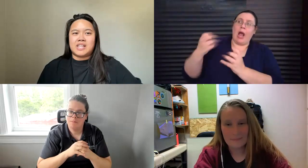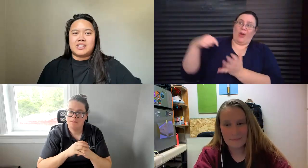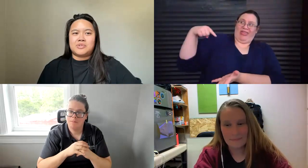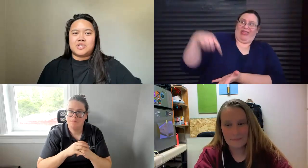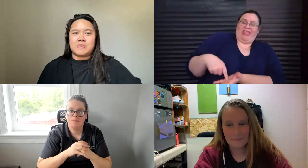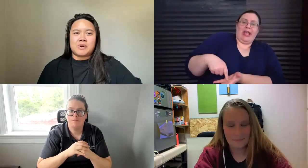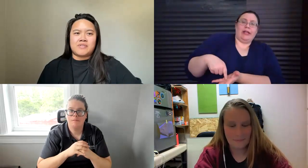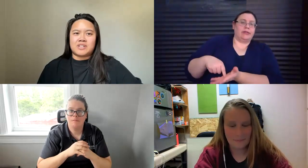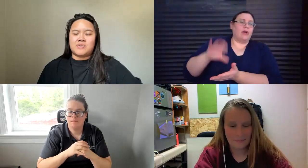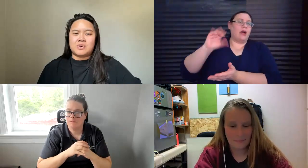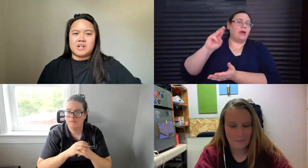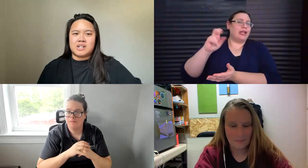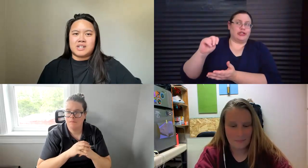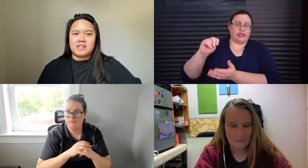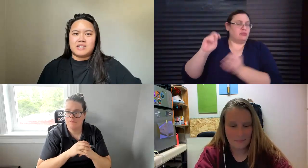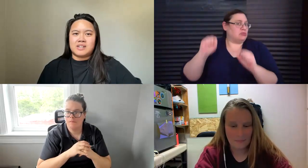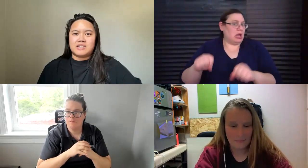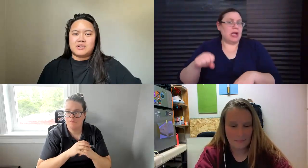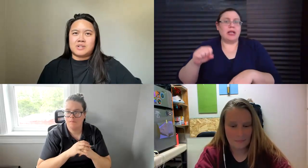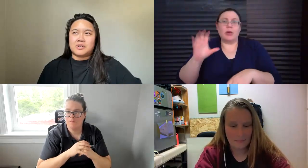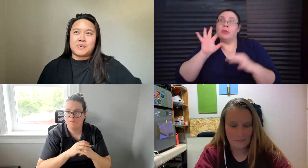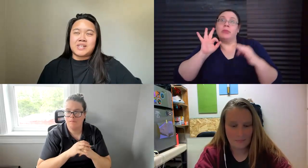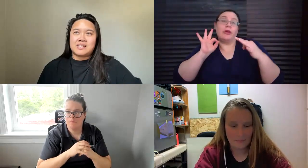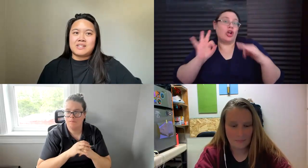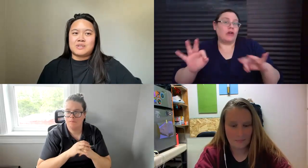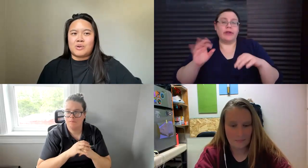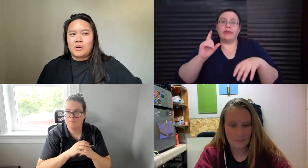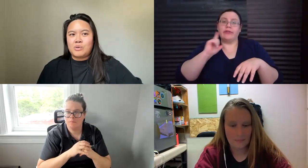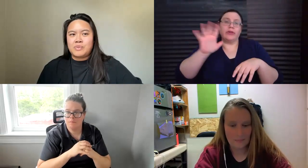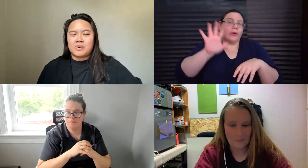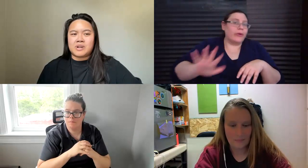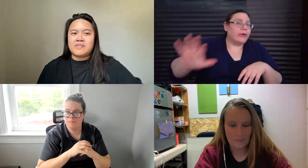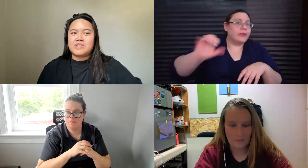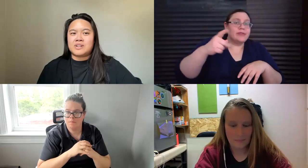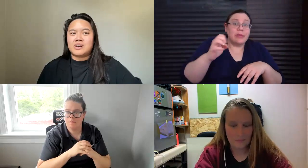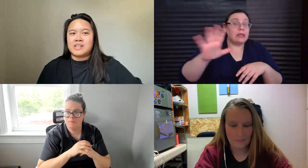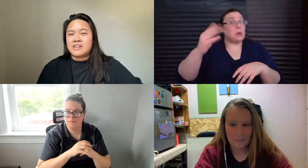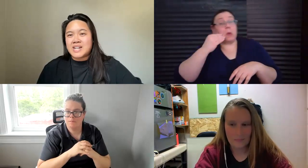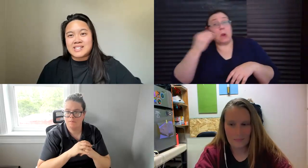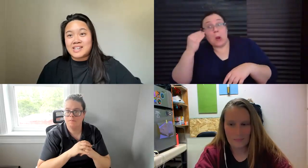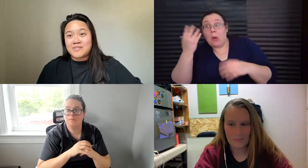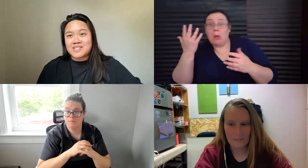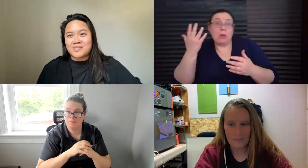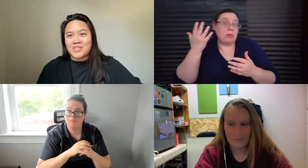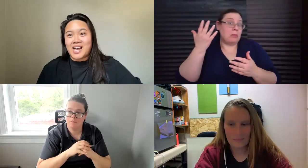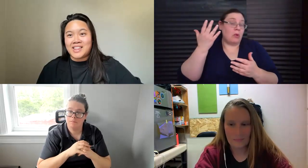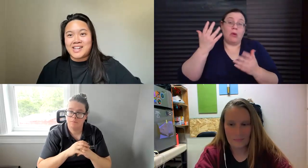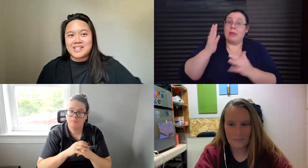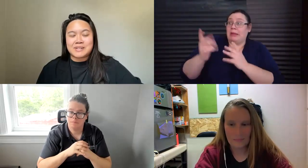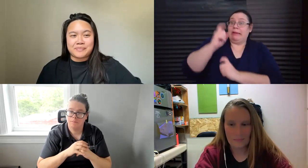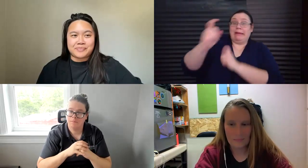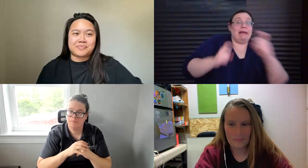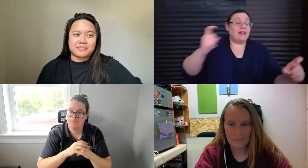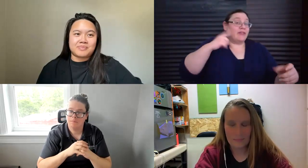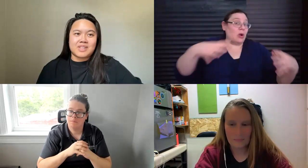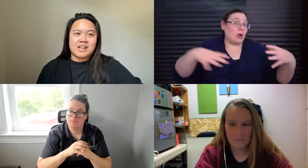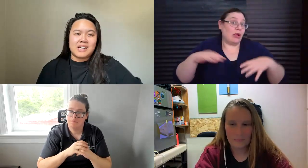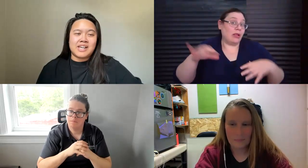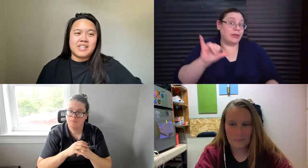And I think it would just be perfect for your spaces, your home, or even as gifts or at the holidays.